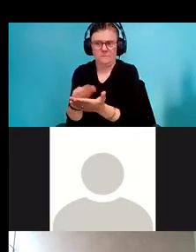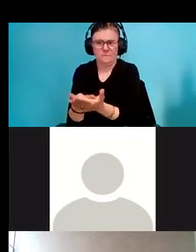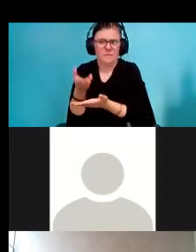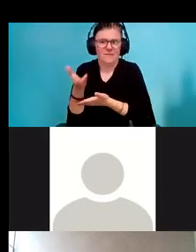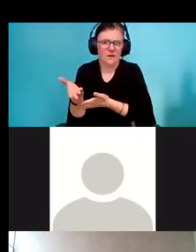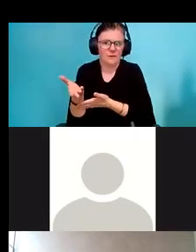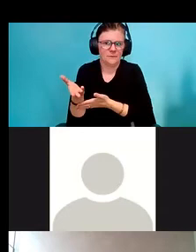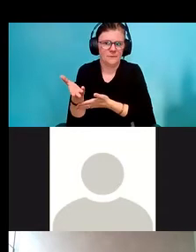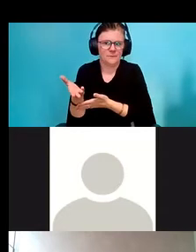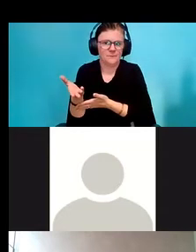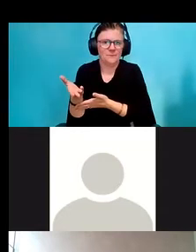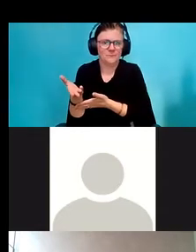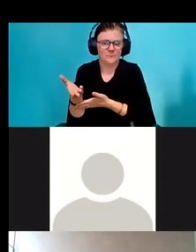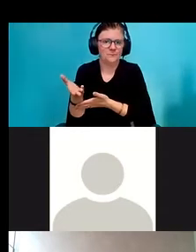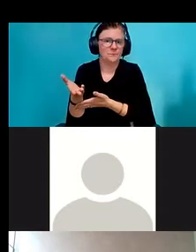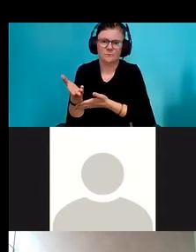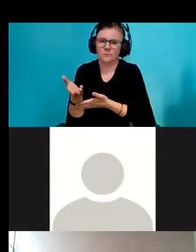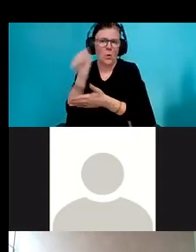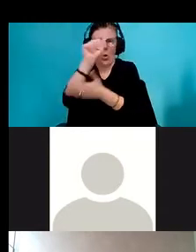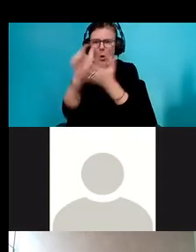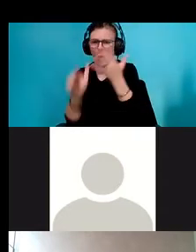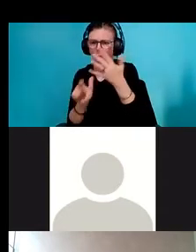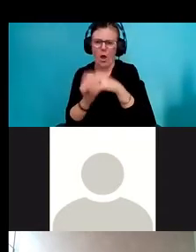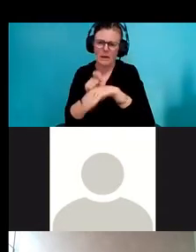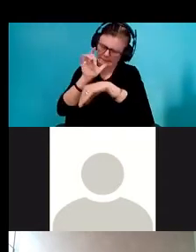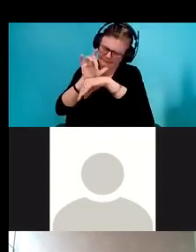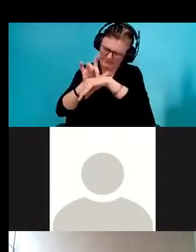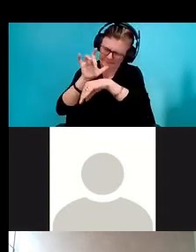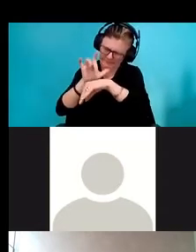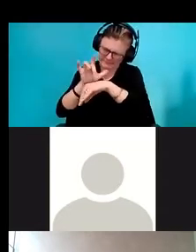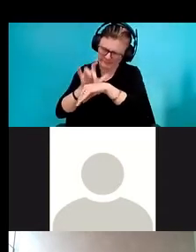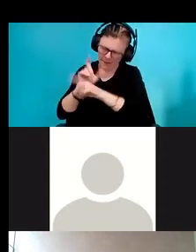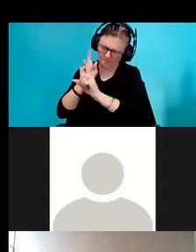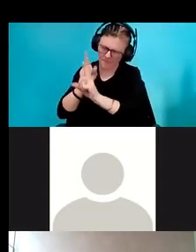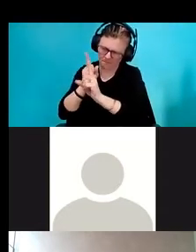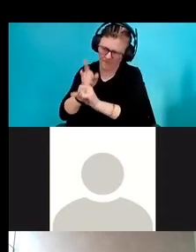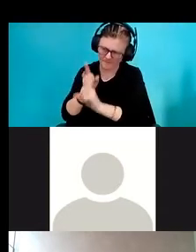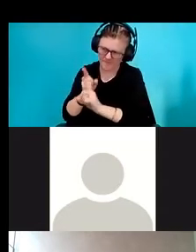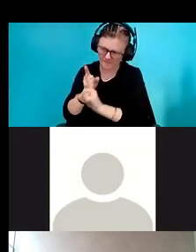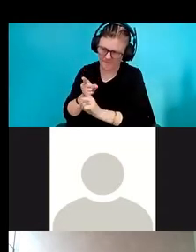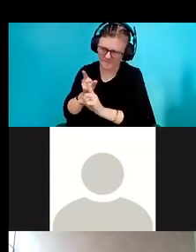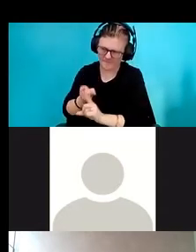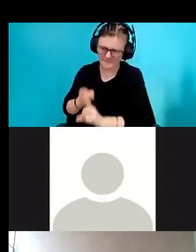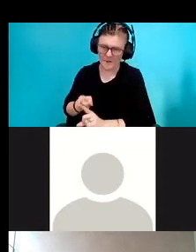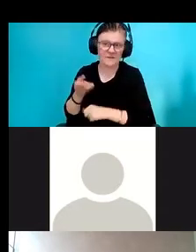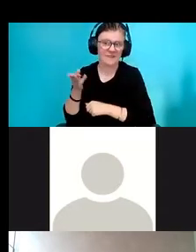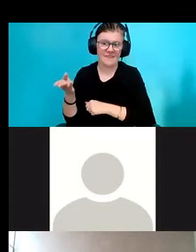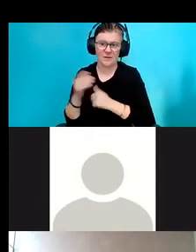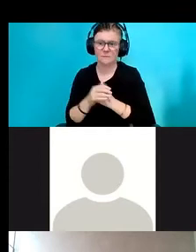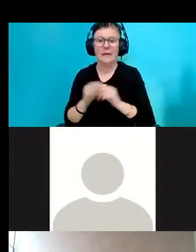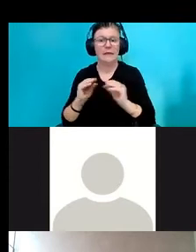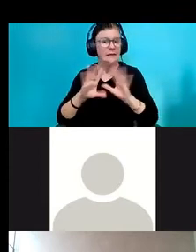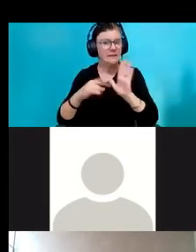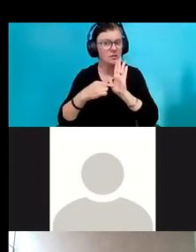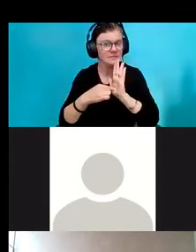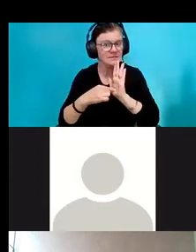It hits all of those great points that you all named. It's clear examples.